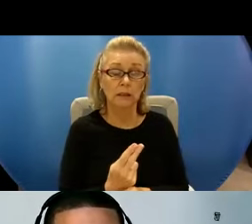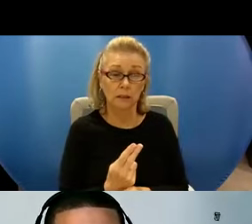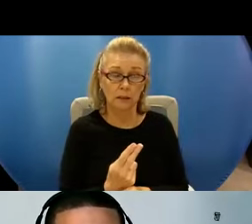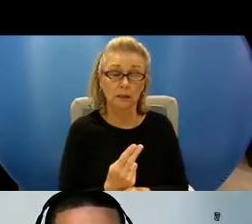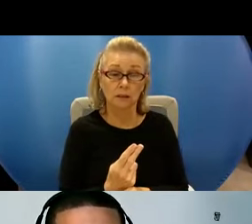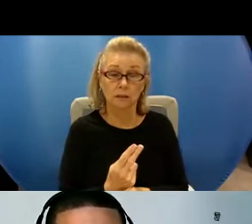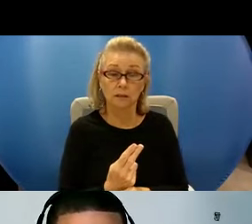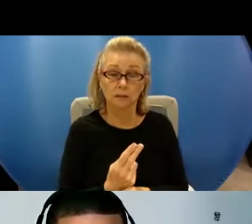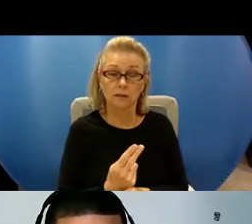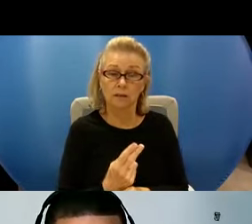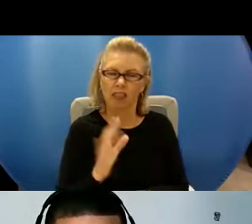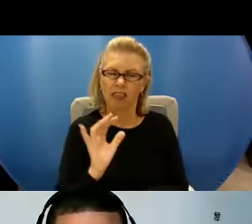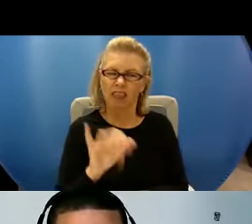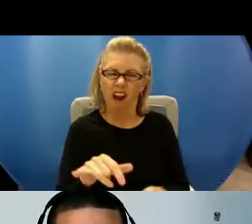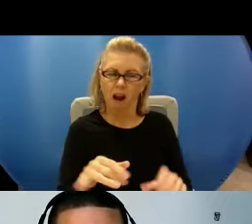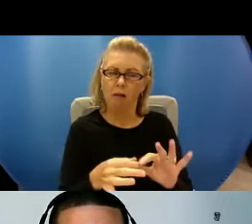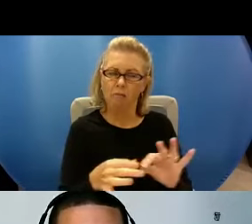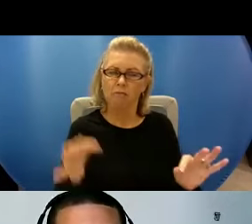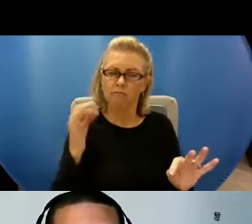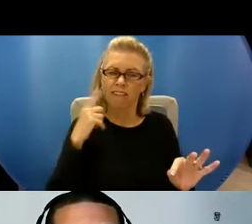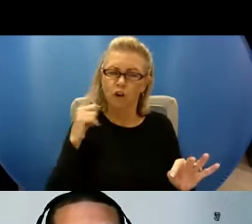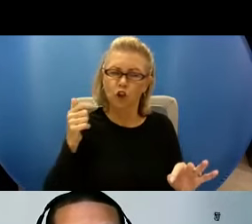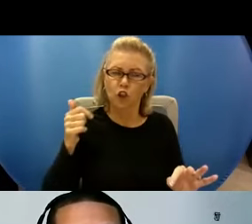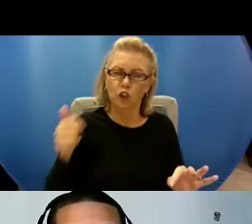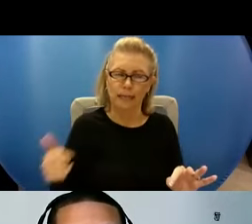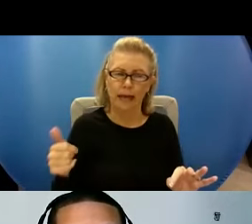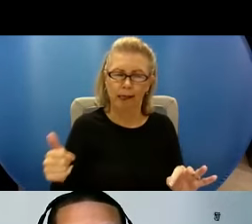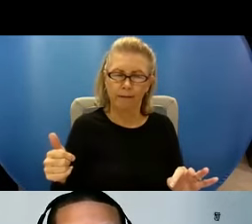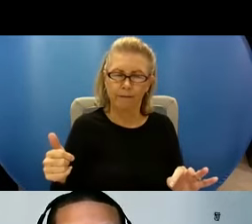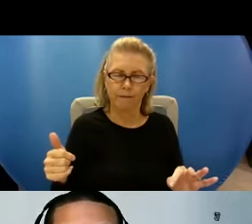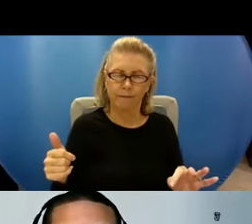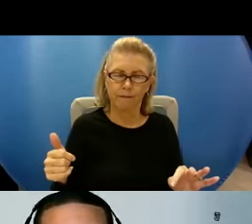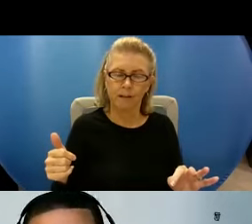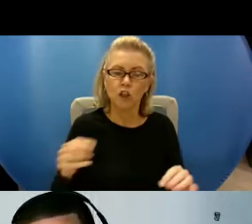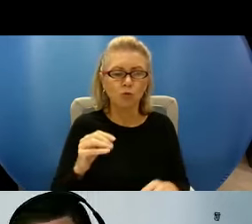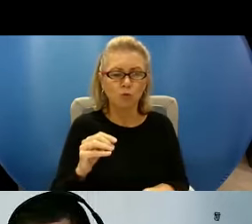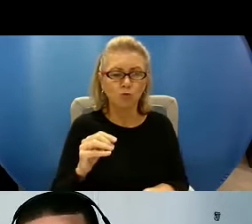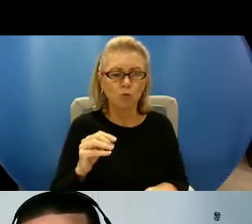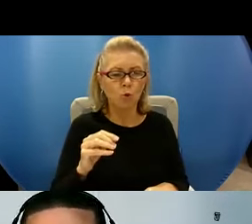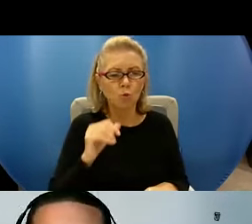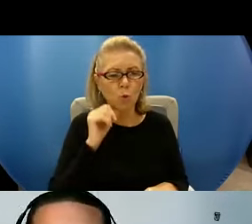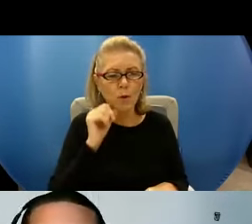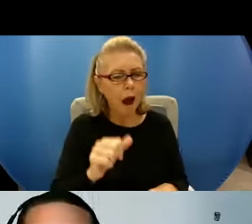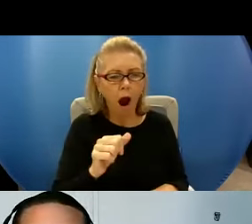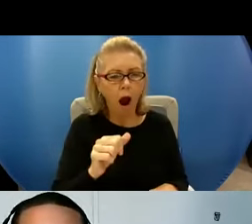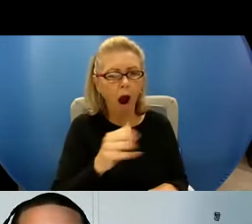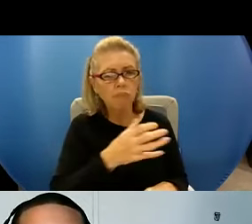a reminder to not you know not take anything from anybody when they say to speak English. I will say